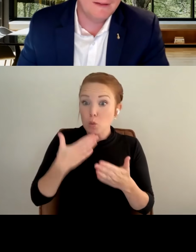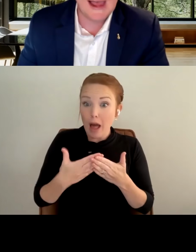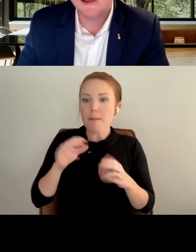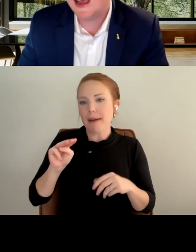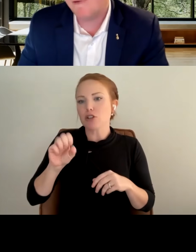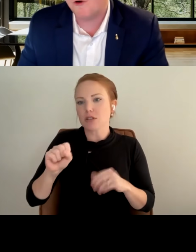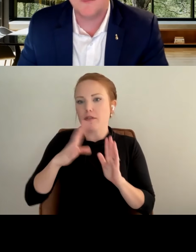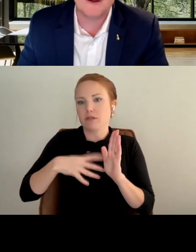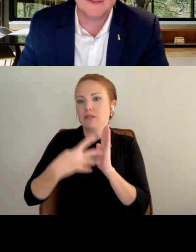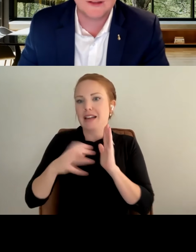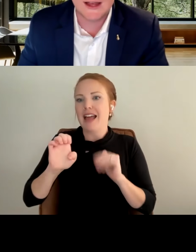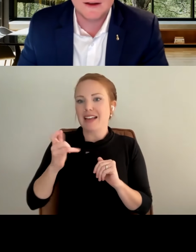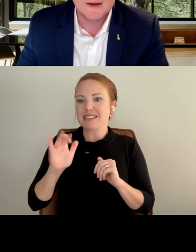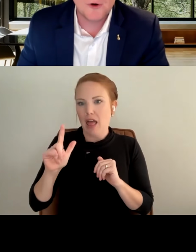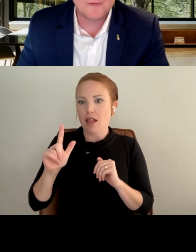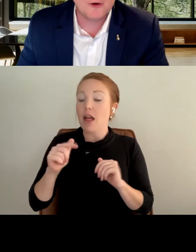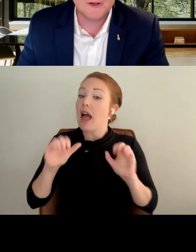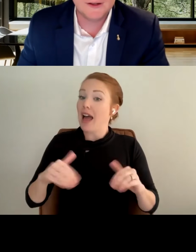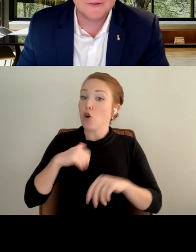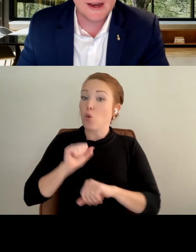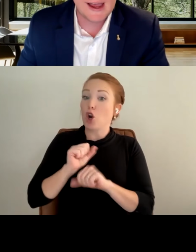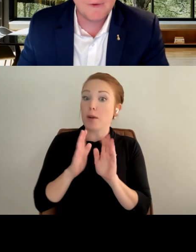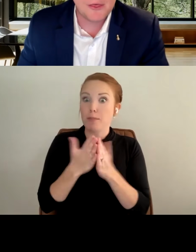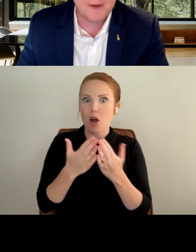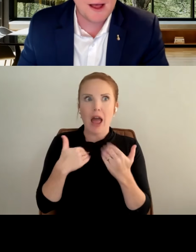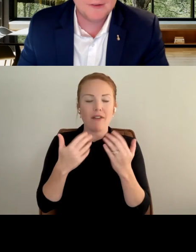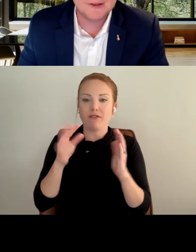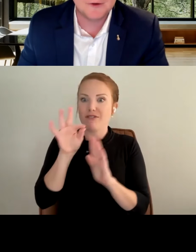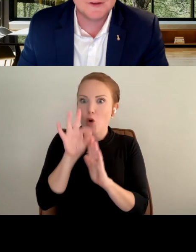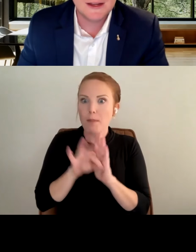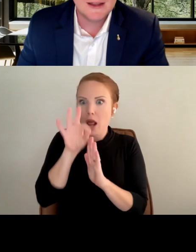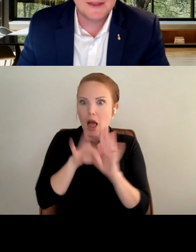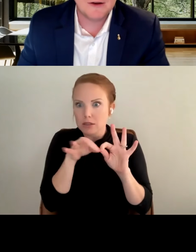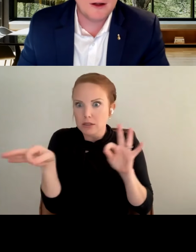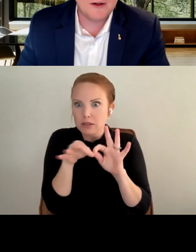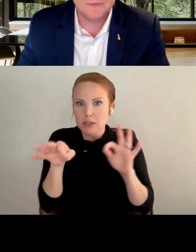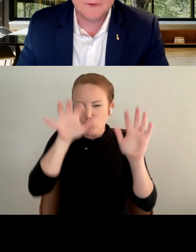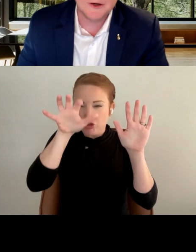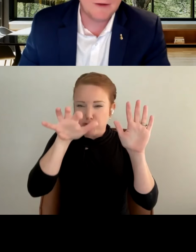I can have a workbook that's got more formulas than I ever thought possible that all, you know,